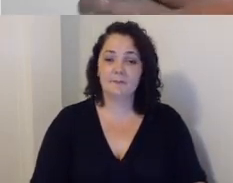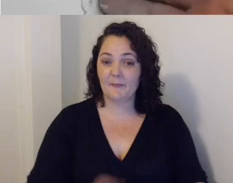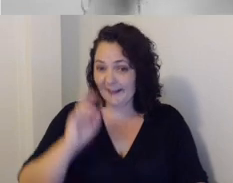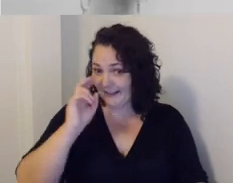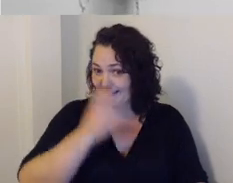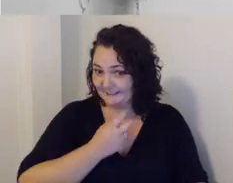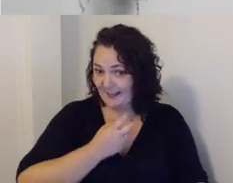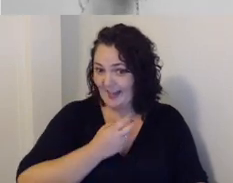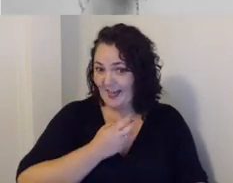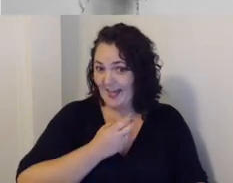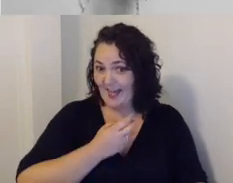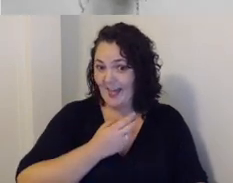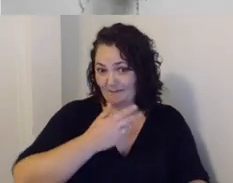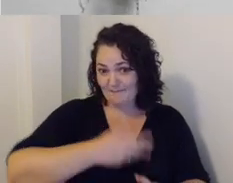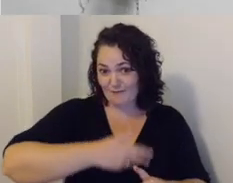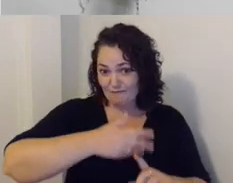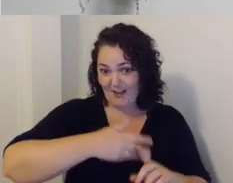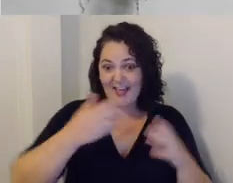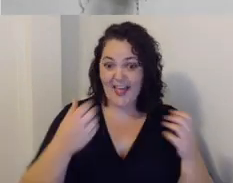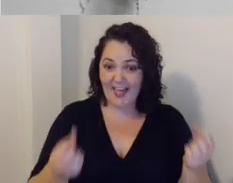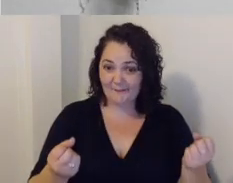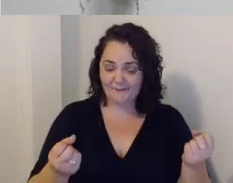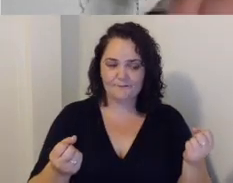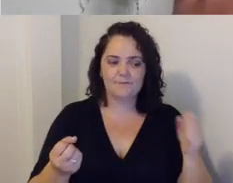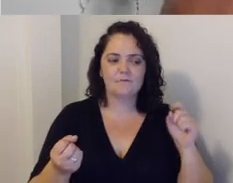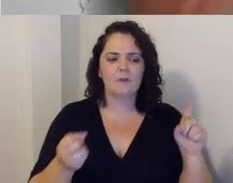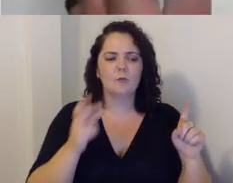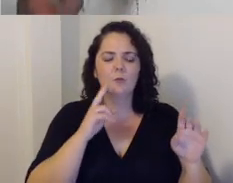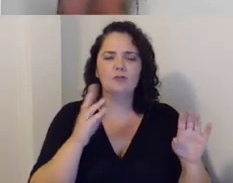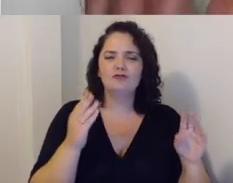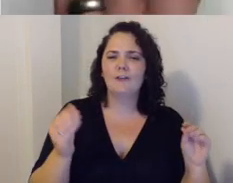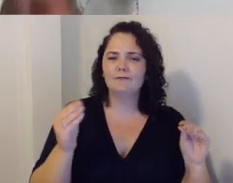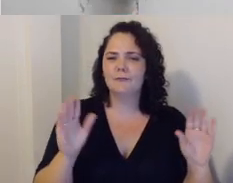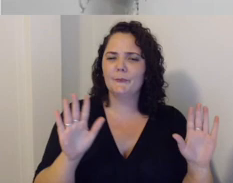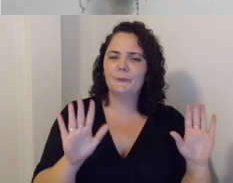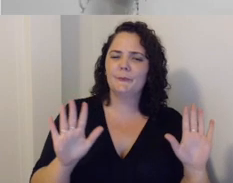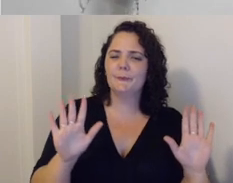pushing against that light of the body and you can see how soft and atmospheric that is right